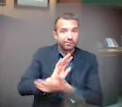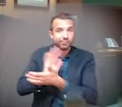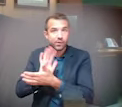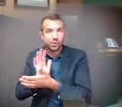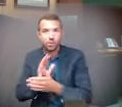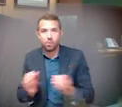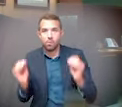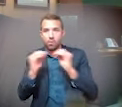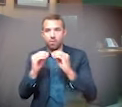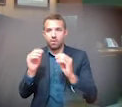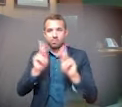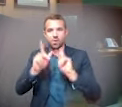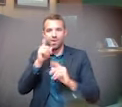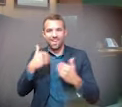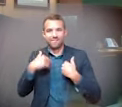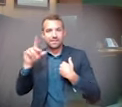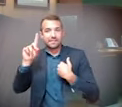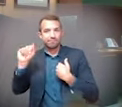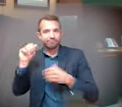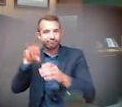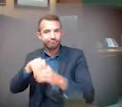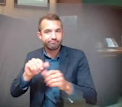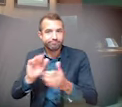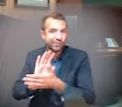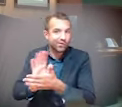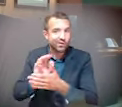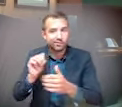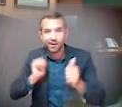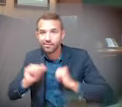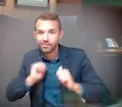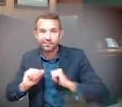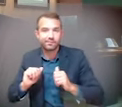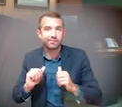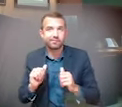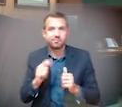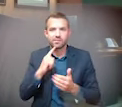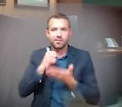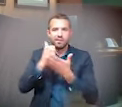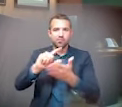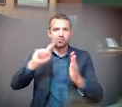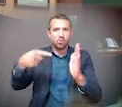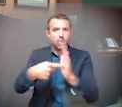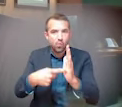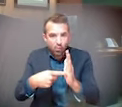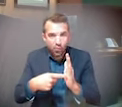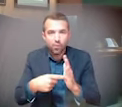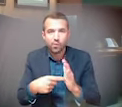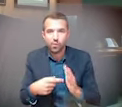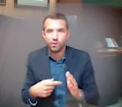are sort of being pushed more and more to the forefront. And so I think we get a sense of the broadness of the disability community.